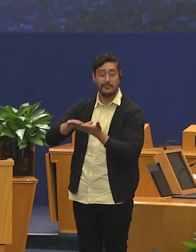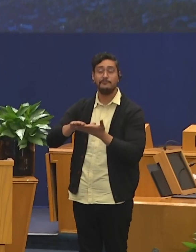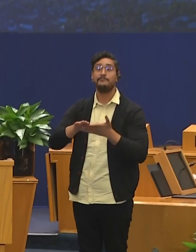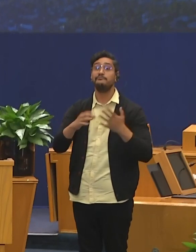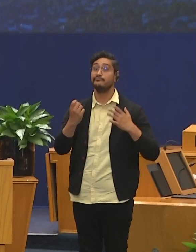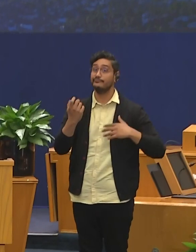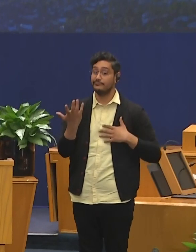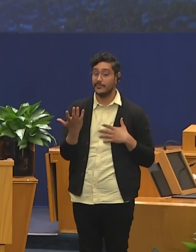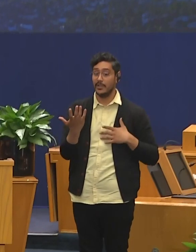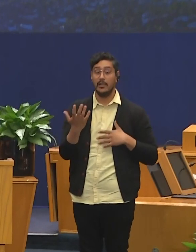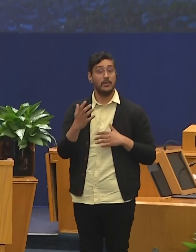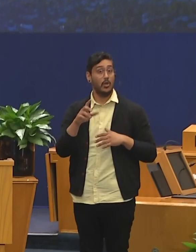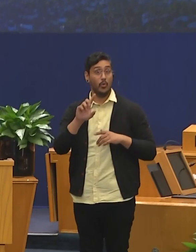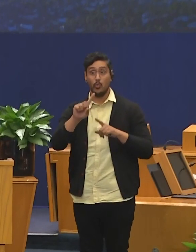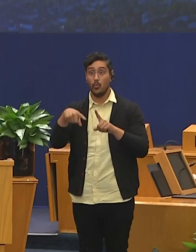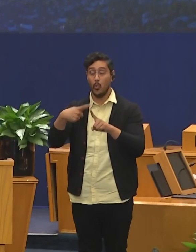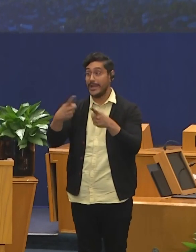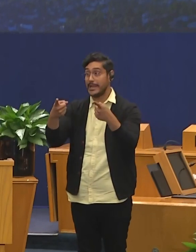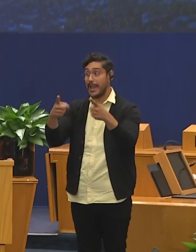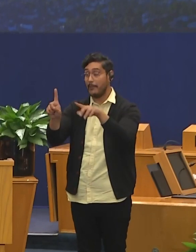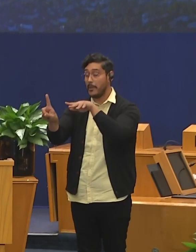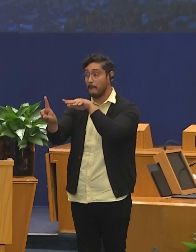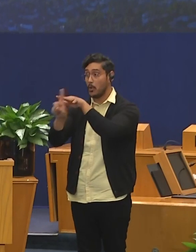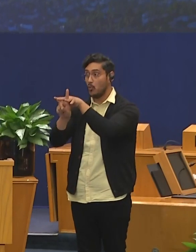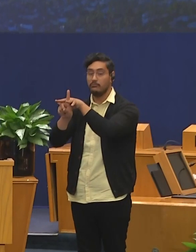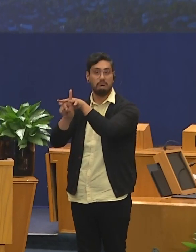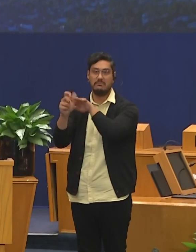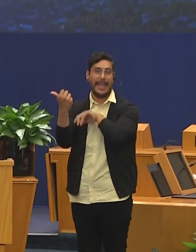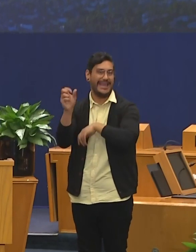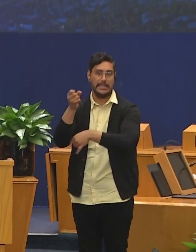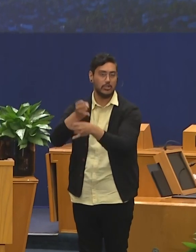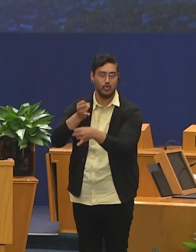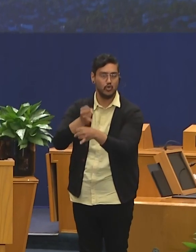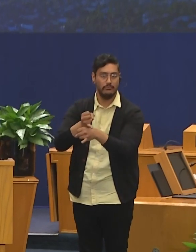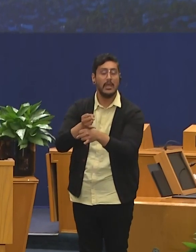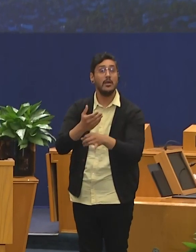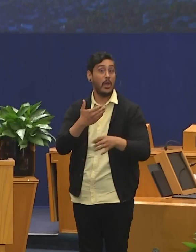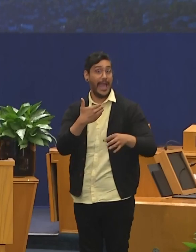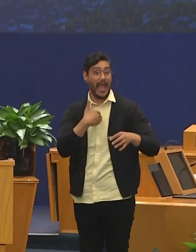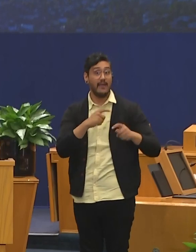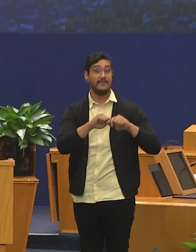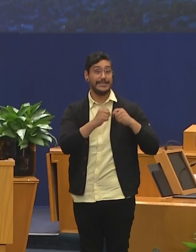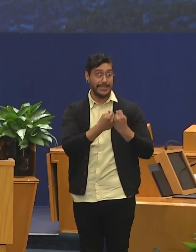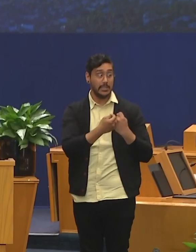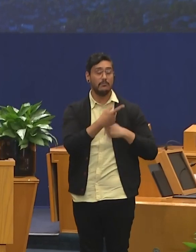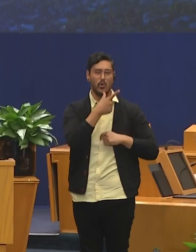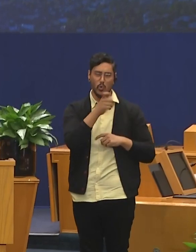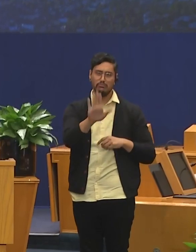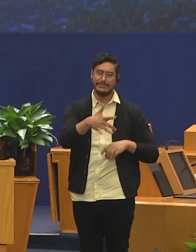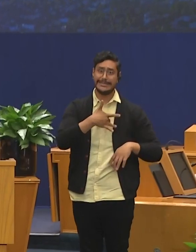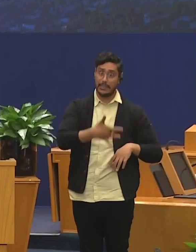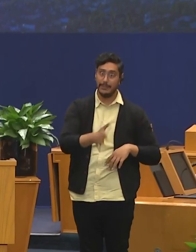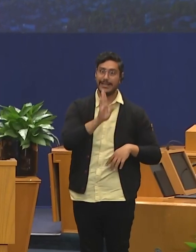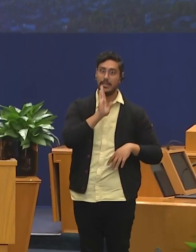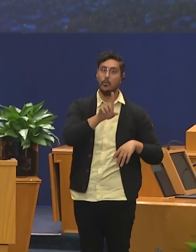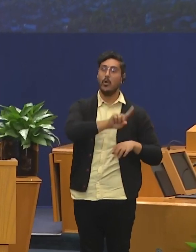AS SOON AS WE KNOW THAT THERE IS A CASE IN ANY INSTITUTIONAL SETTING, WE HAVE A TEAM THAT